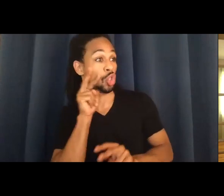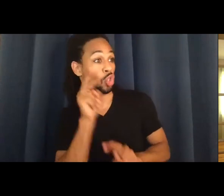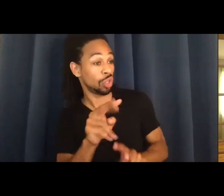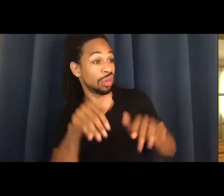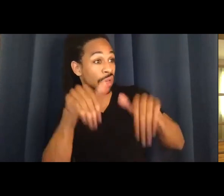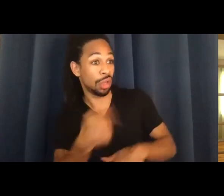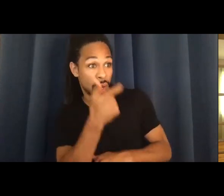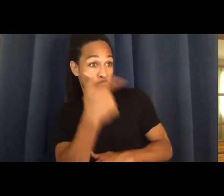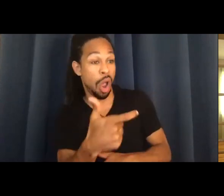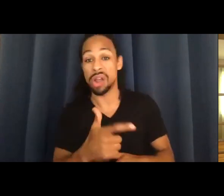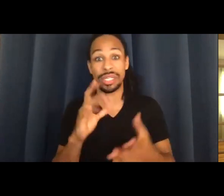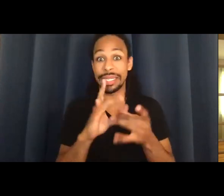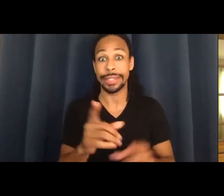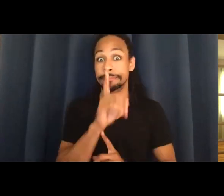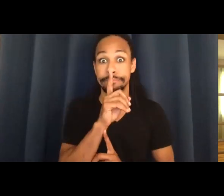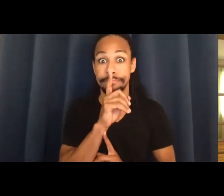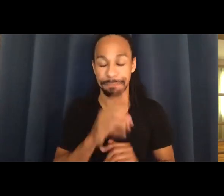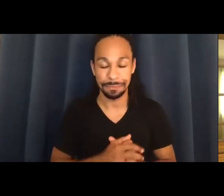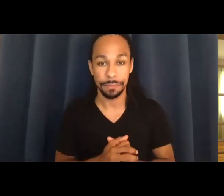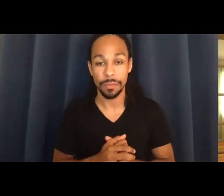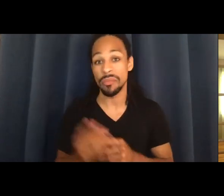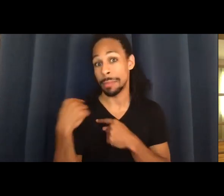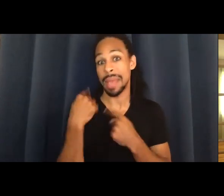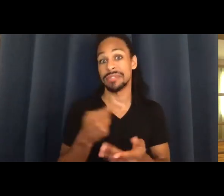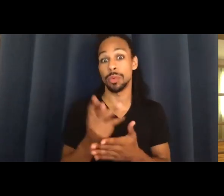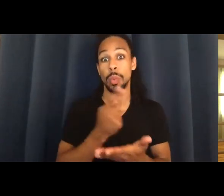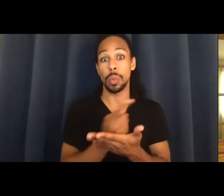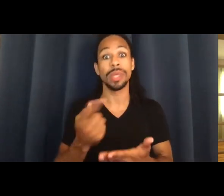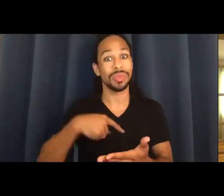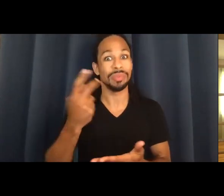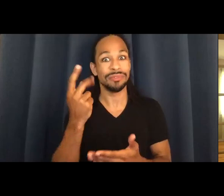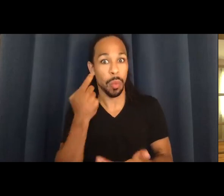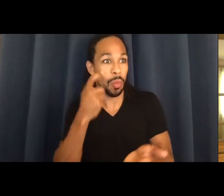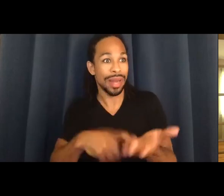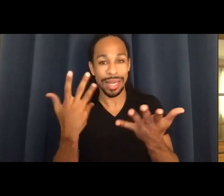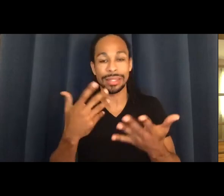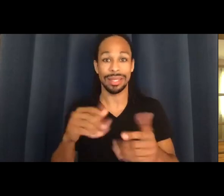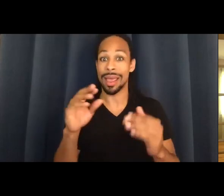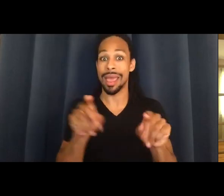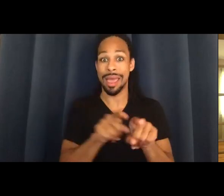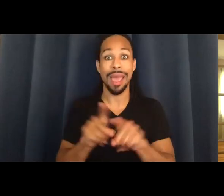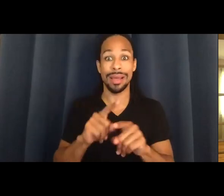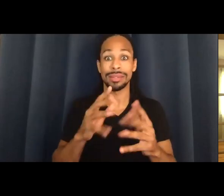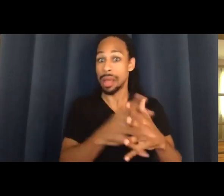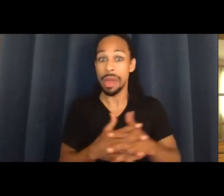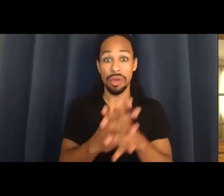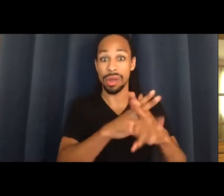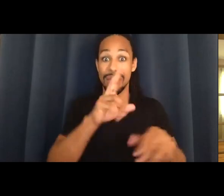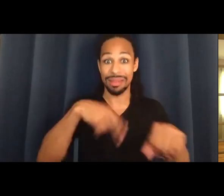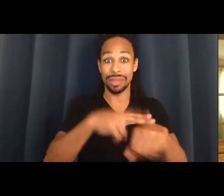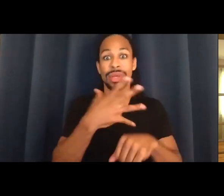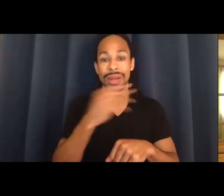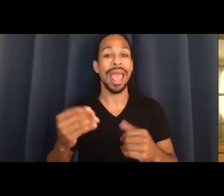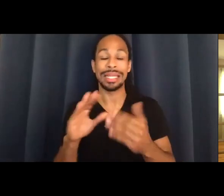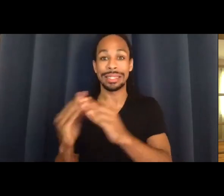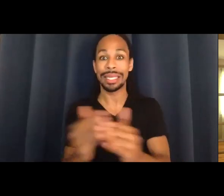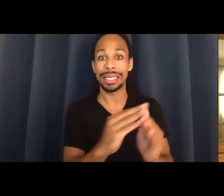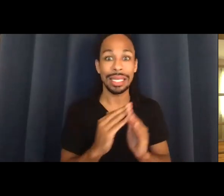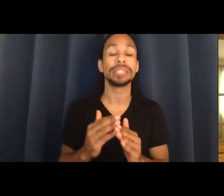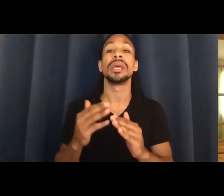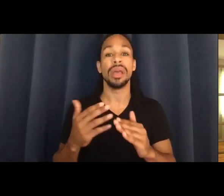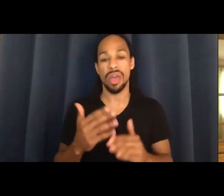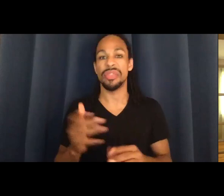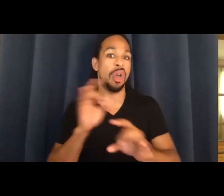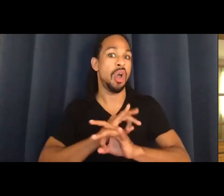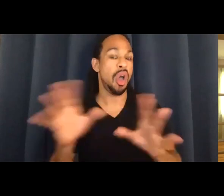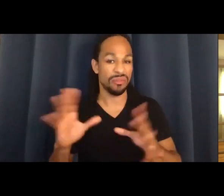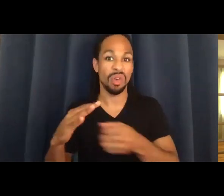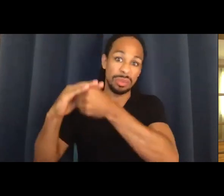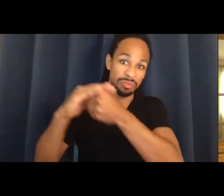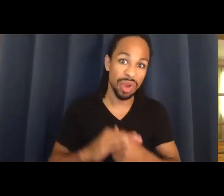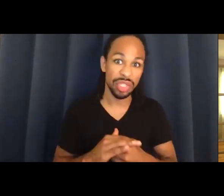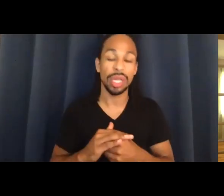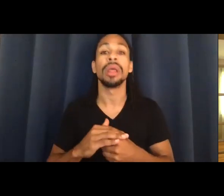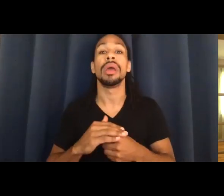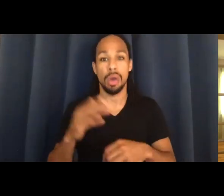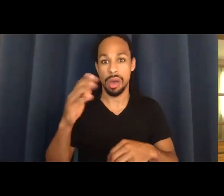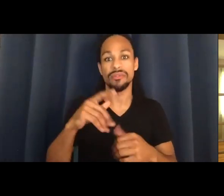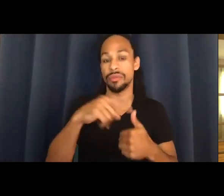past few week, we have witnessed as a nation and city the palpable impacts that systemic racism has on